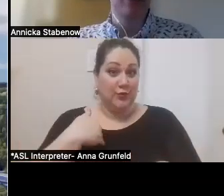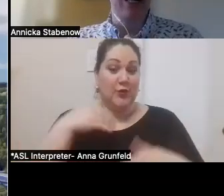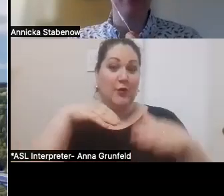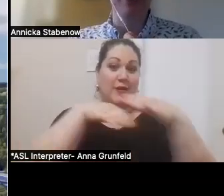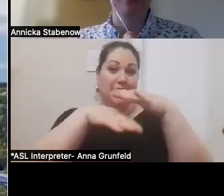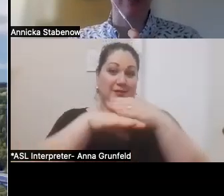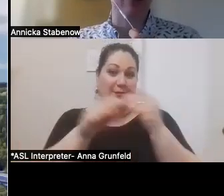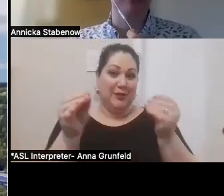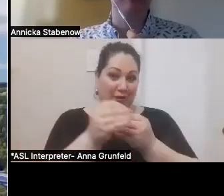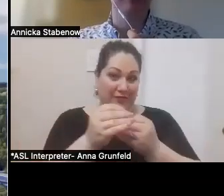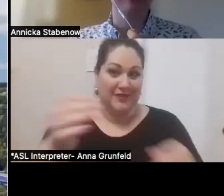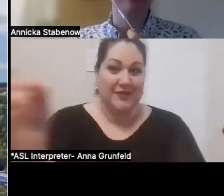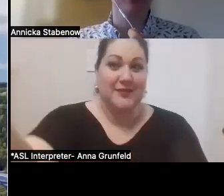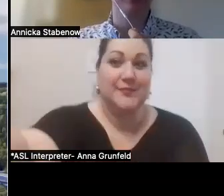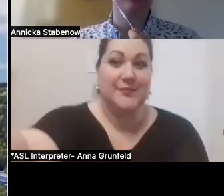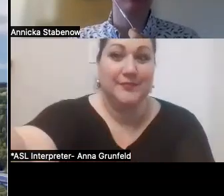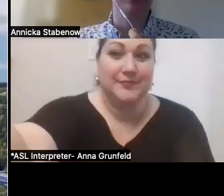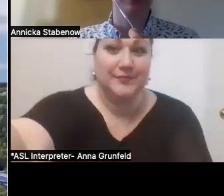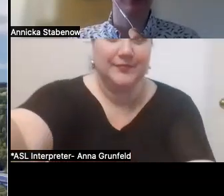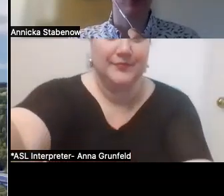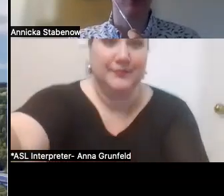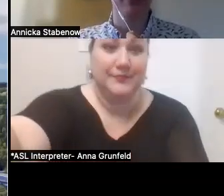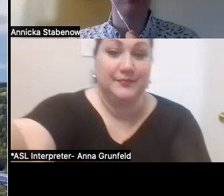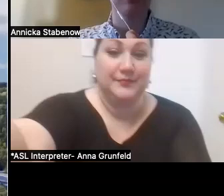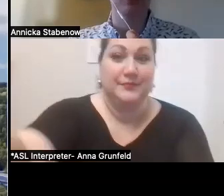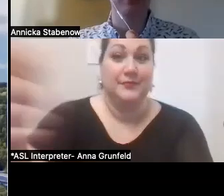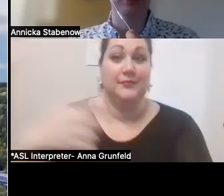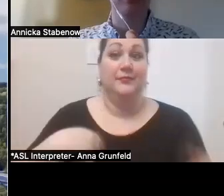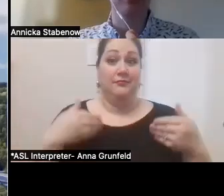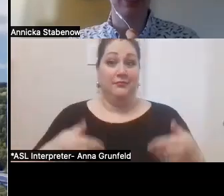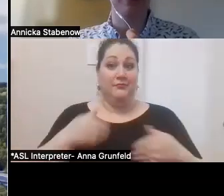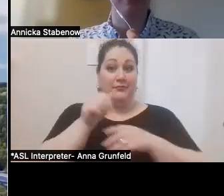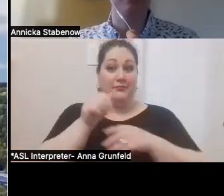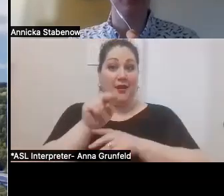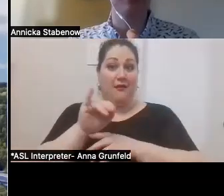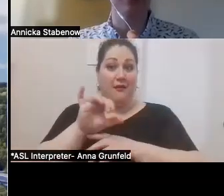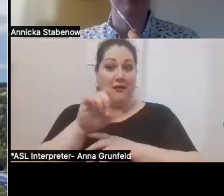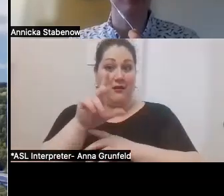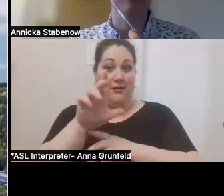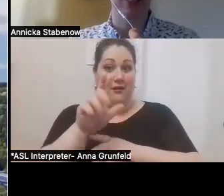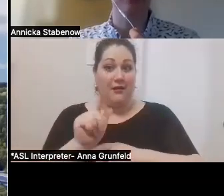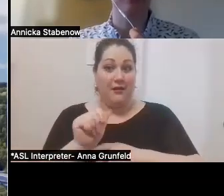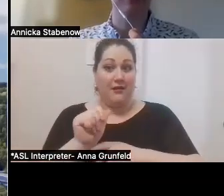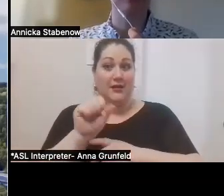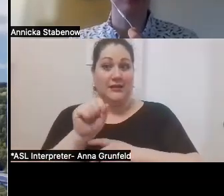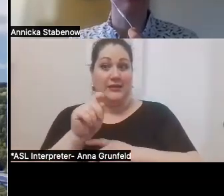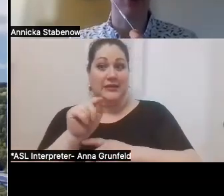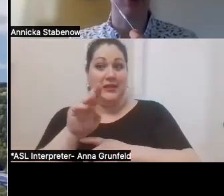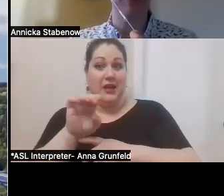I'm Anika Stabino, the experiential learning accommodations coordinator at accessibility services at the University of Toronto.